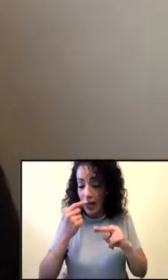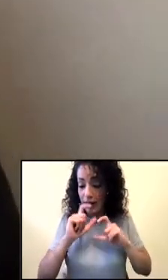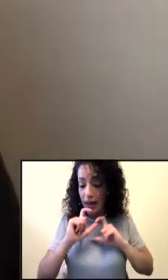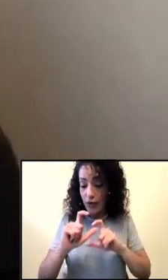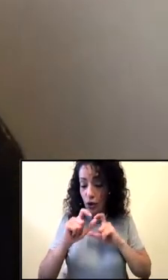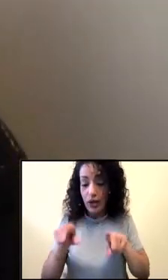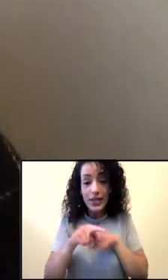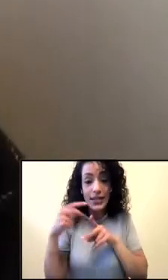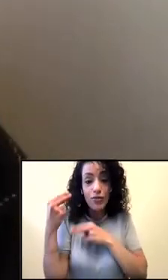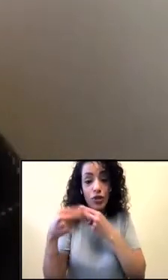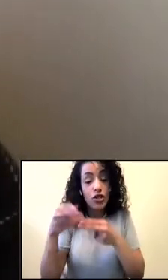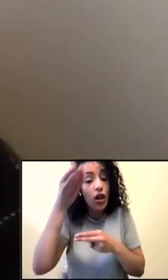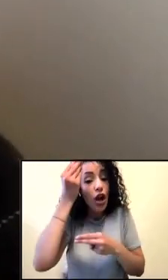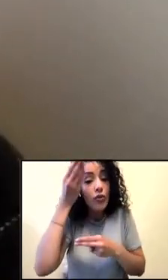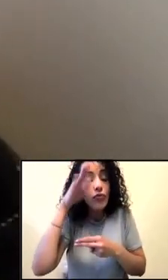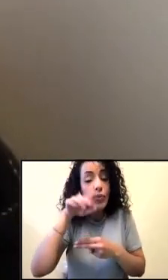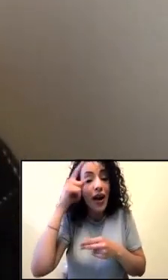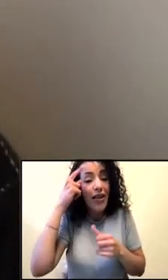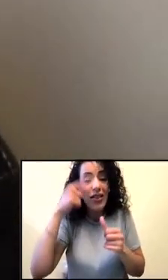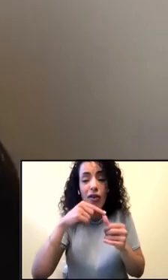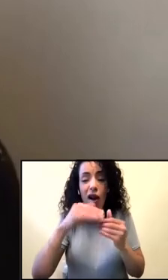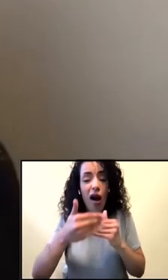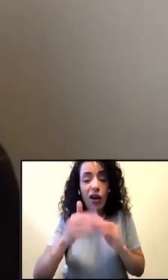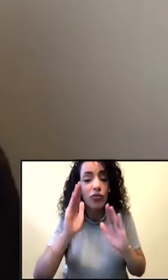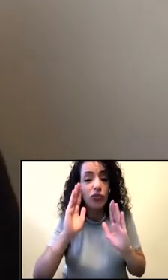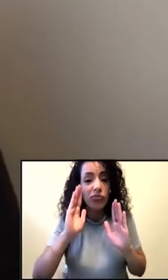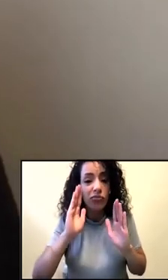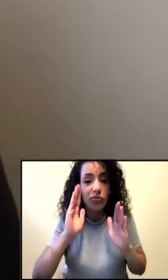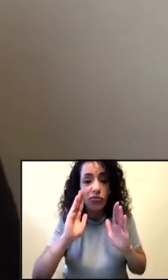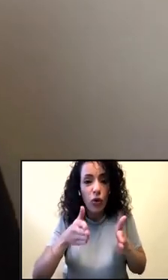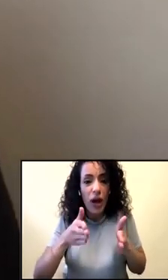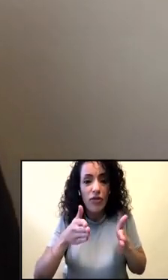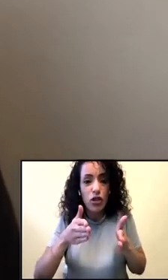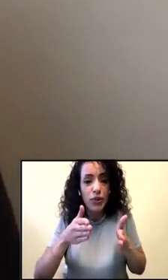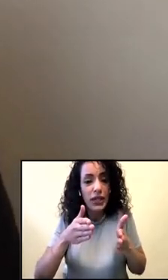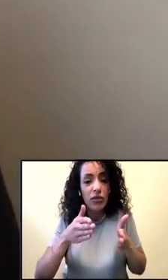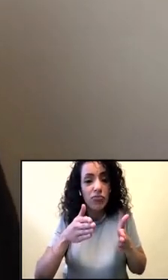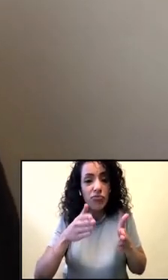and I don't think archiving has to be physical. I just think you have to be engaged in remembering.